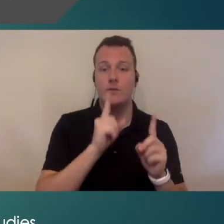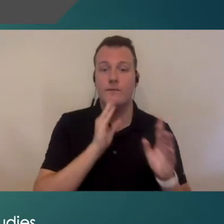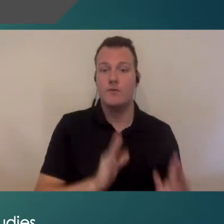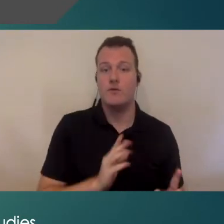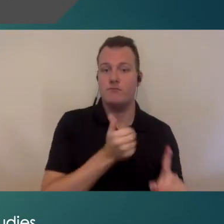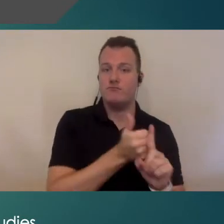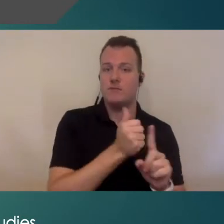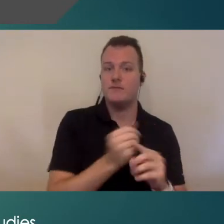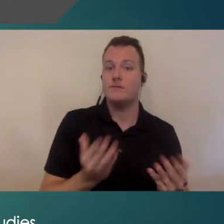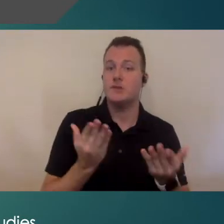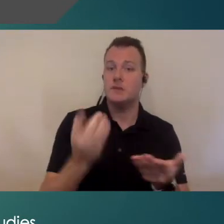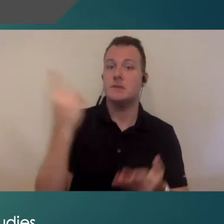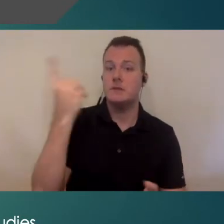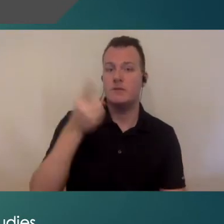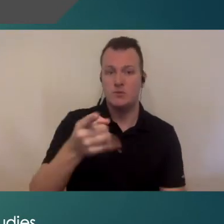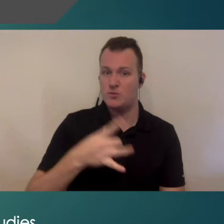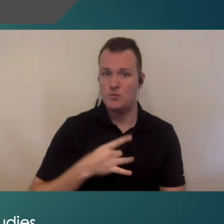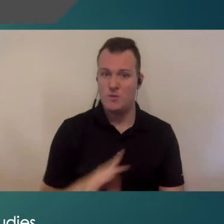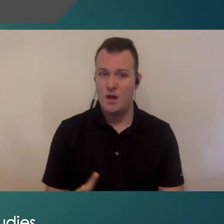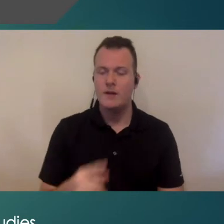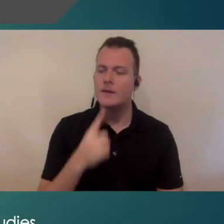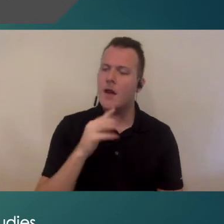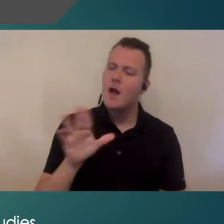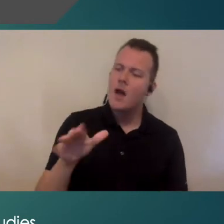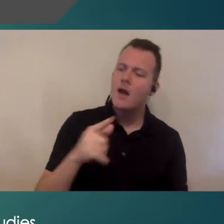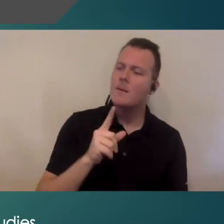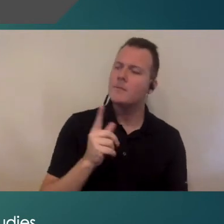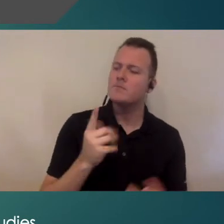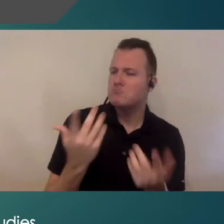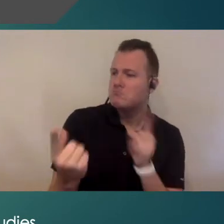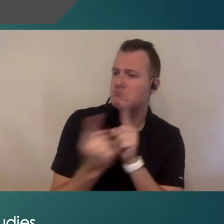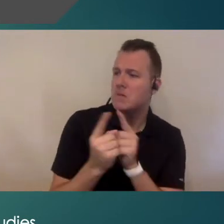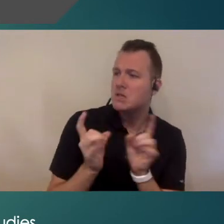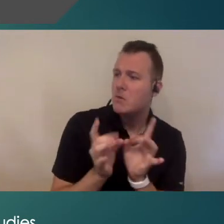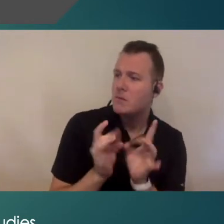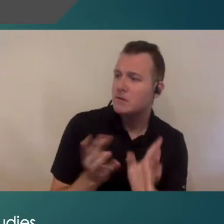something that you don't like, like 'hey let's meet at Starbucks for the